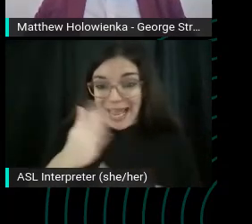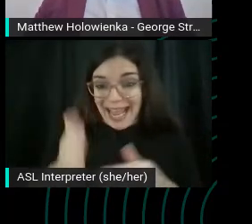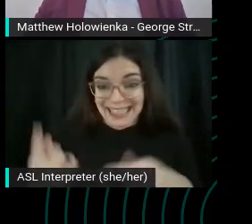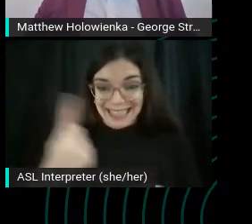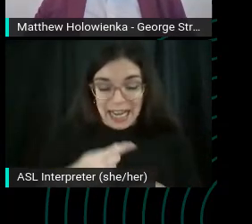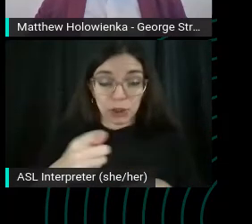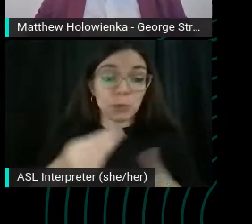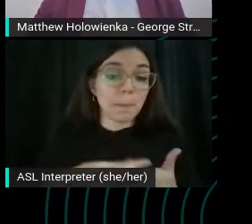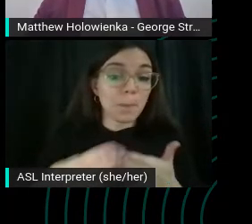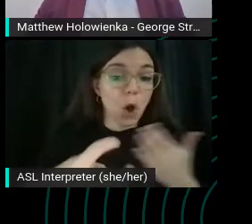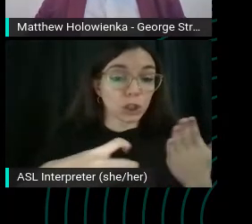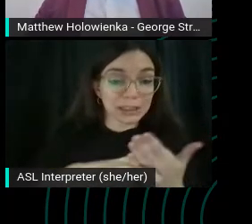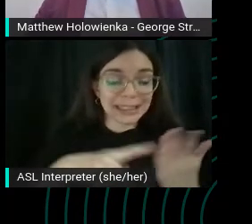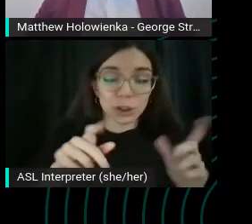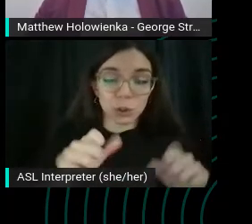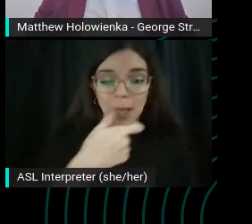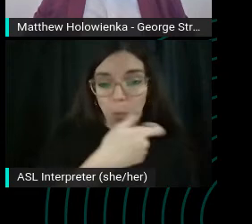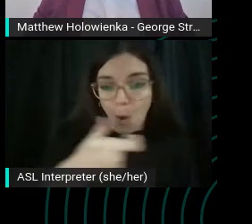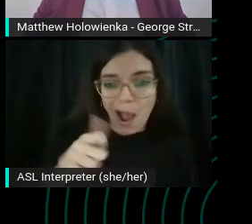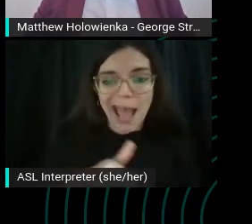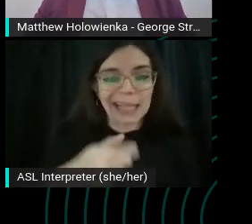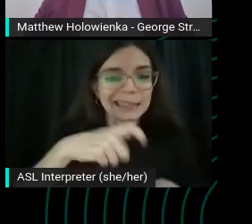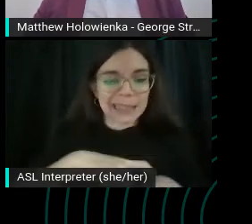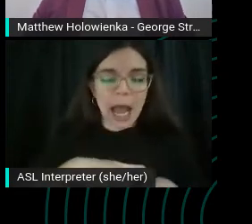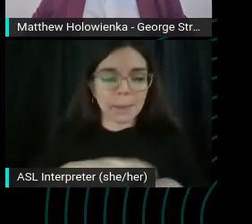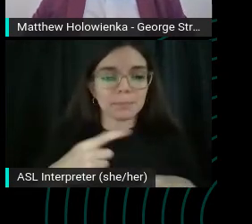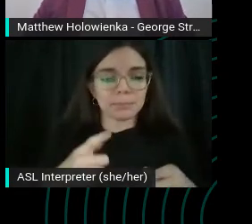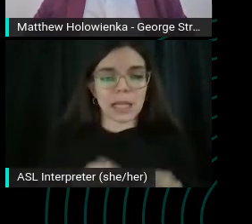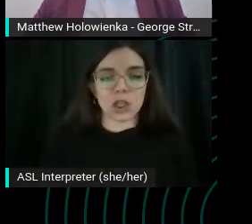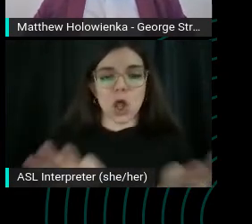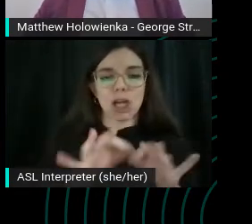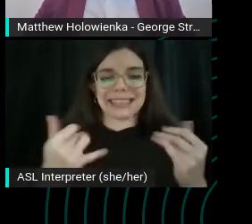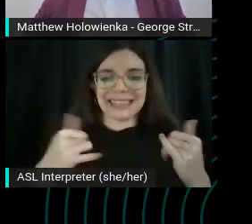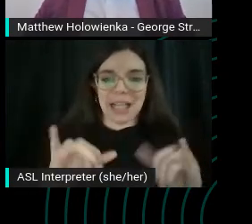as long as the show was still available. I also want to note that because these shows were filmed,